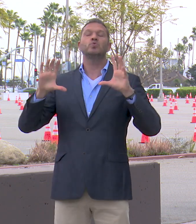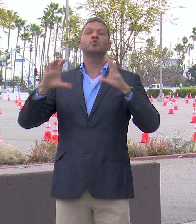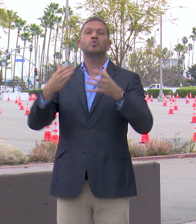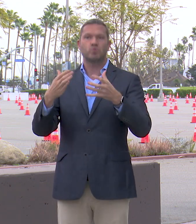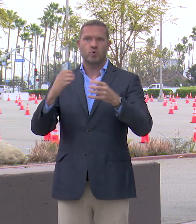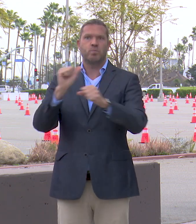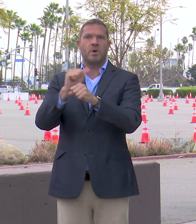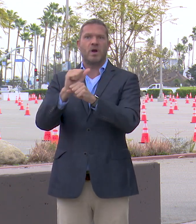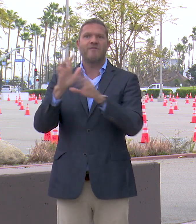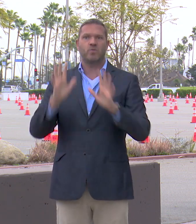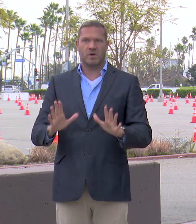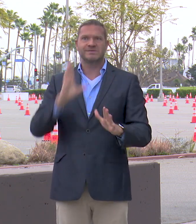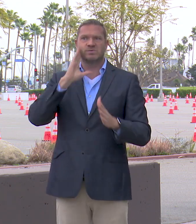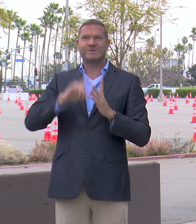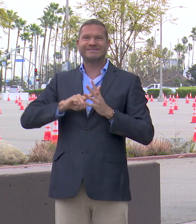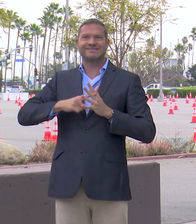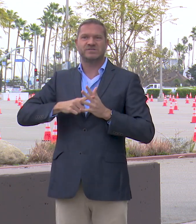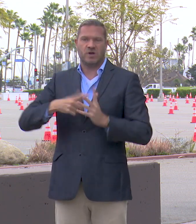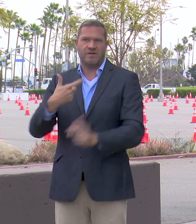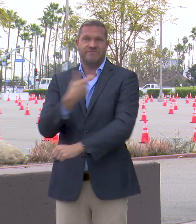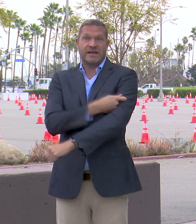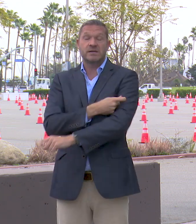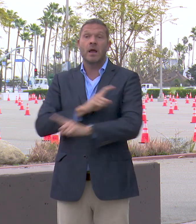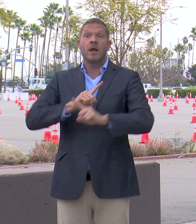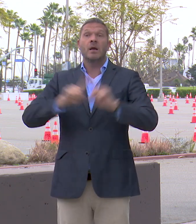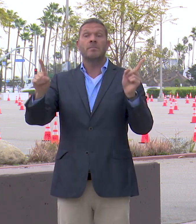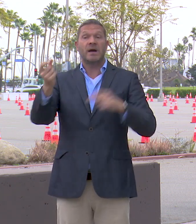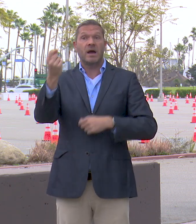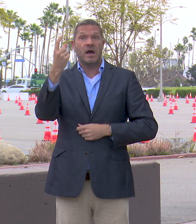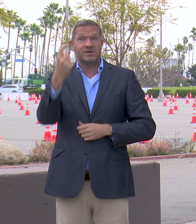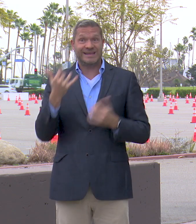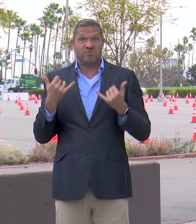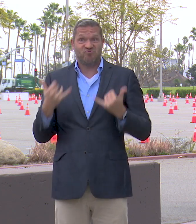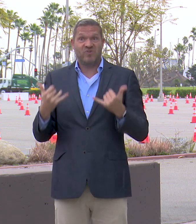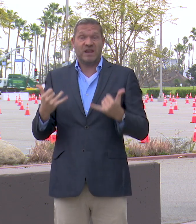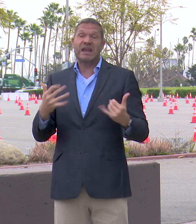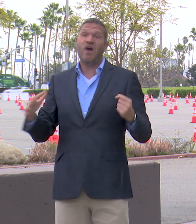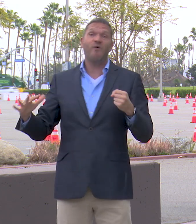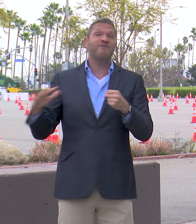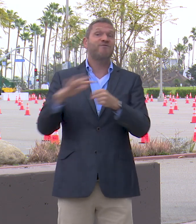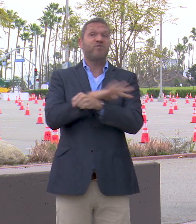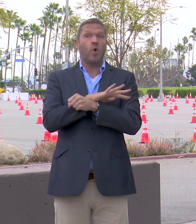But please know that we are full and so we are for these next few days, our appointments